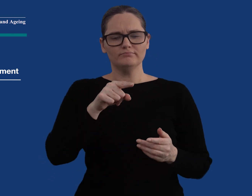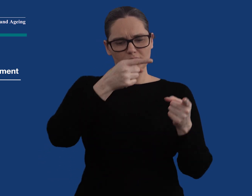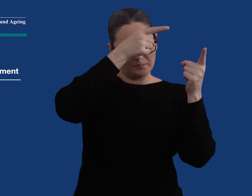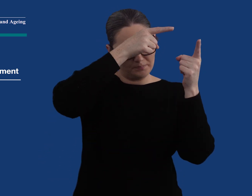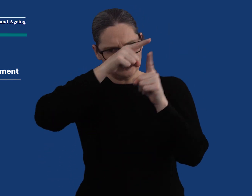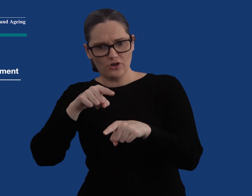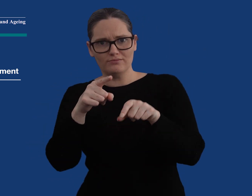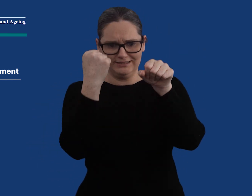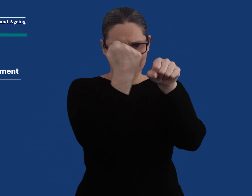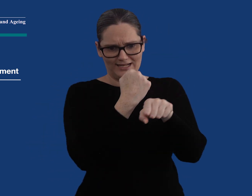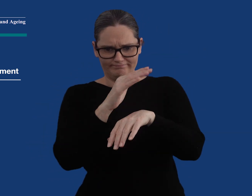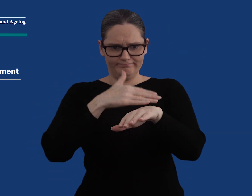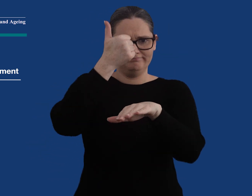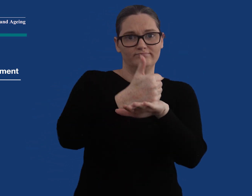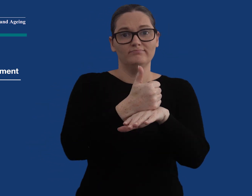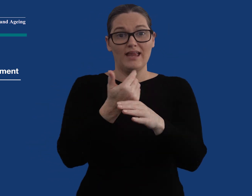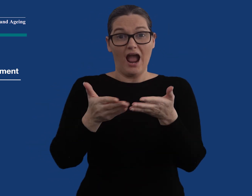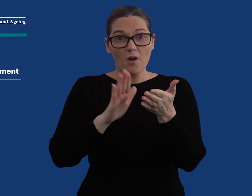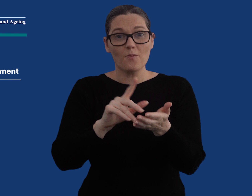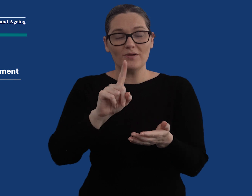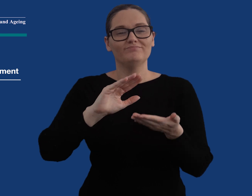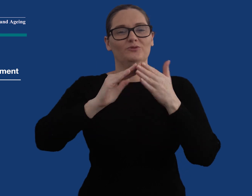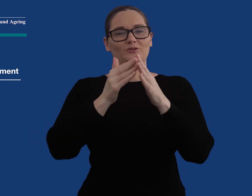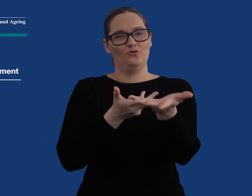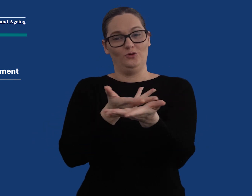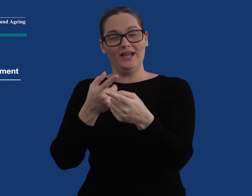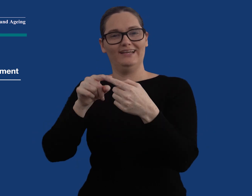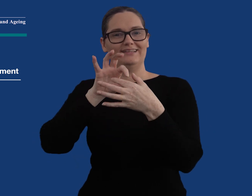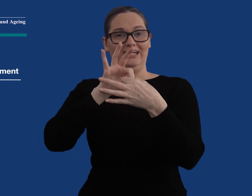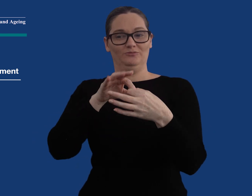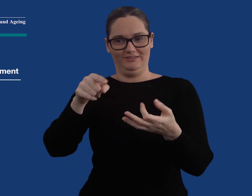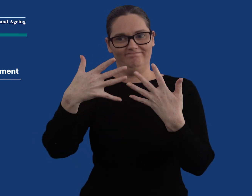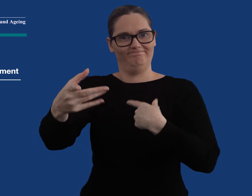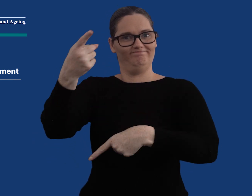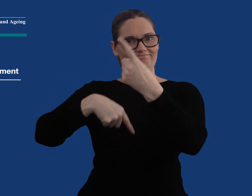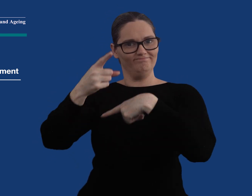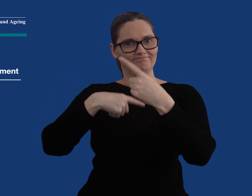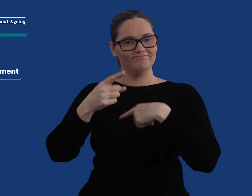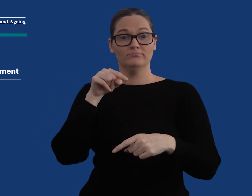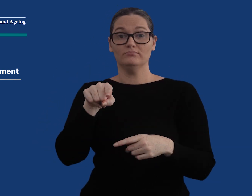The design of these measures will be informed by community consultation and engagement.